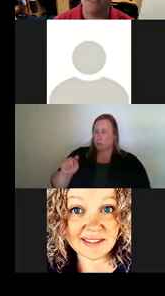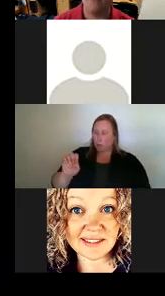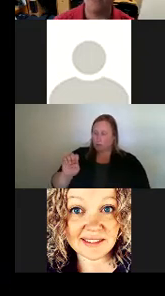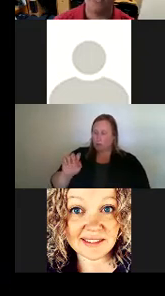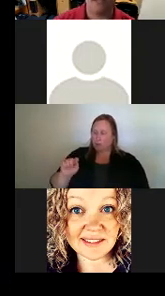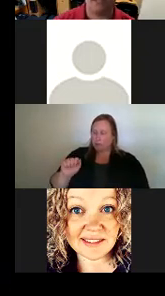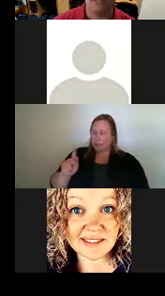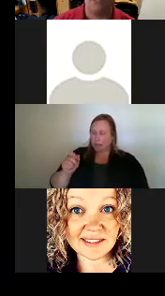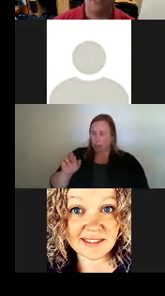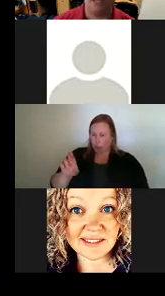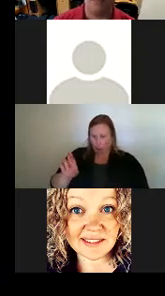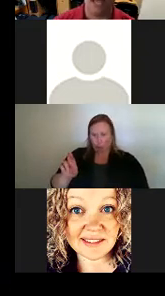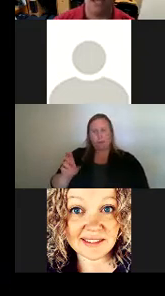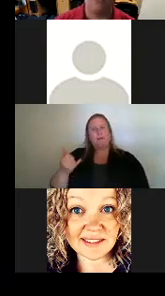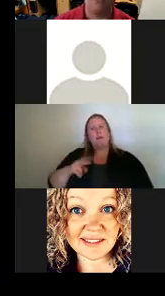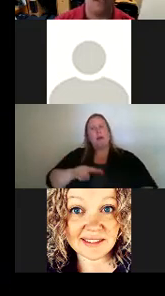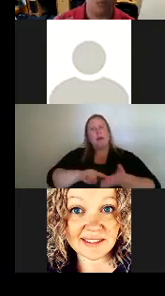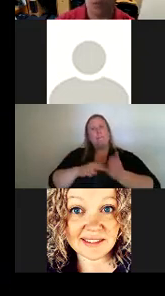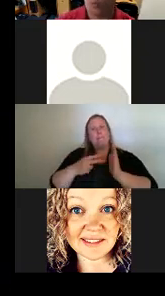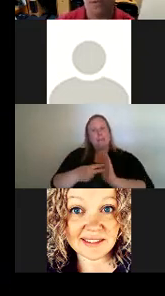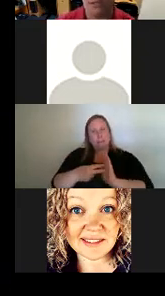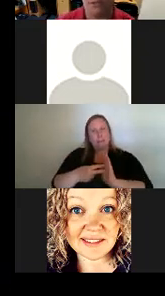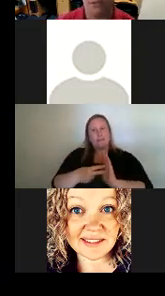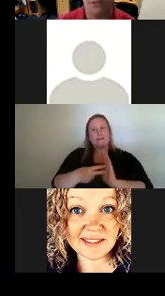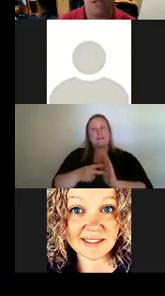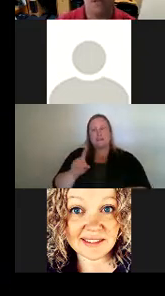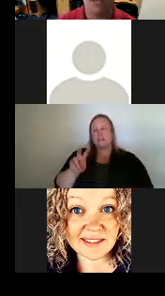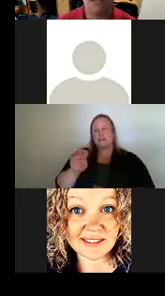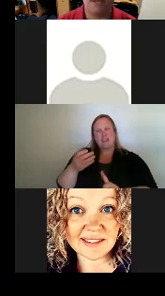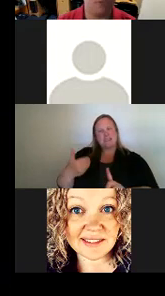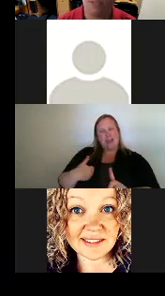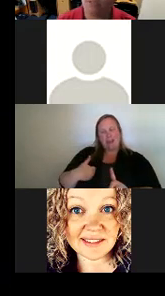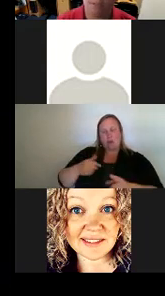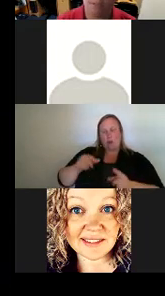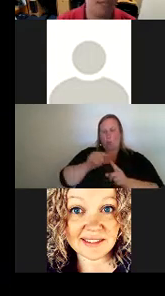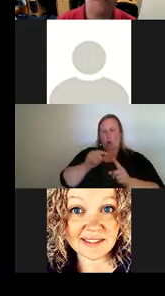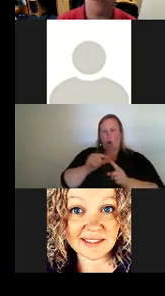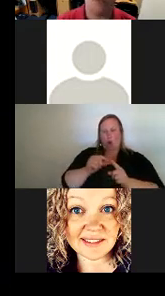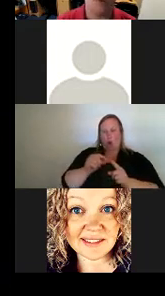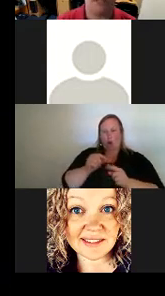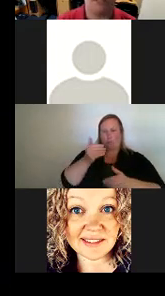THE VERY LEAST HAS A WORD PROCESSOR. SOME JUST SIMPLY HAVE A WORD PROCESSOR, NOTHING MORE, THAT